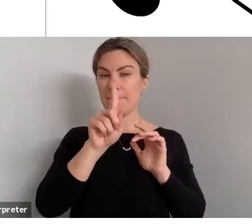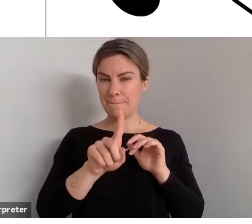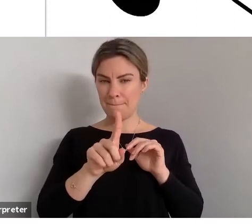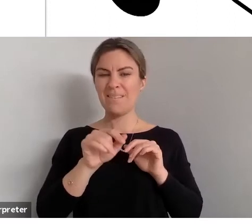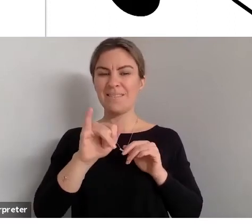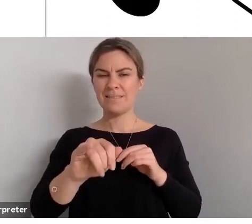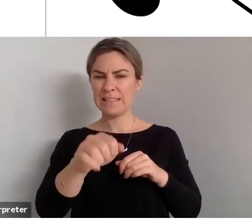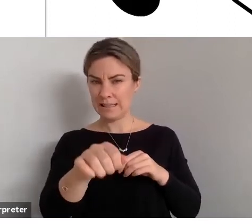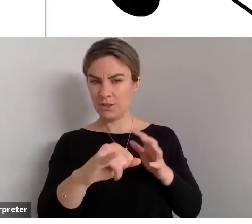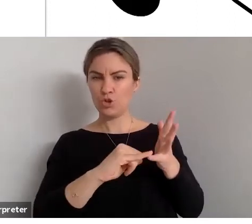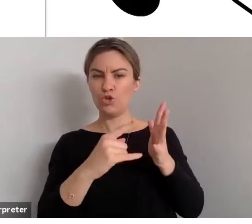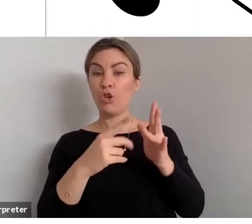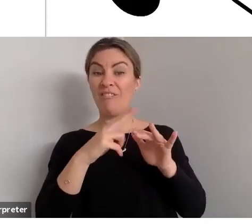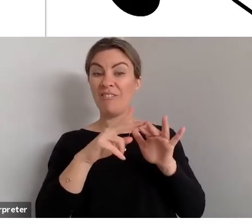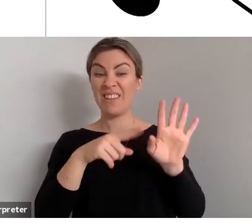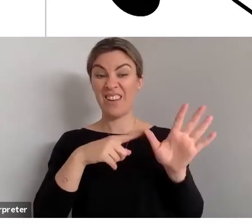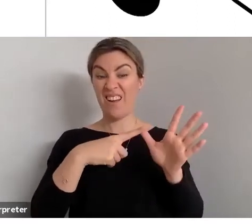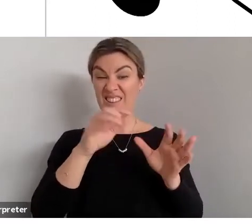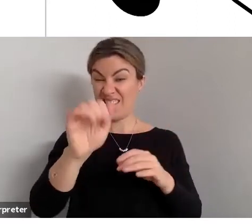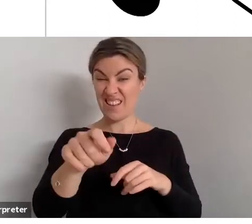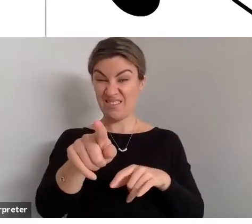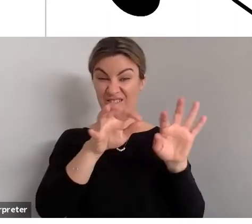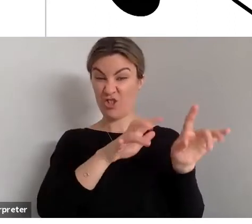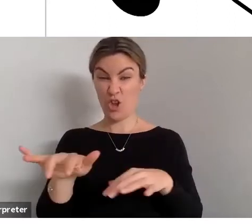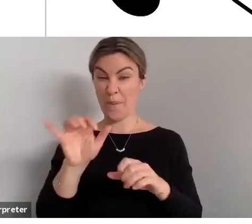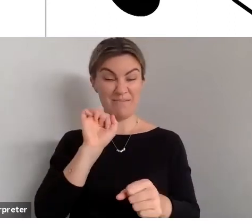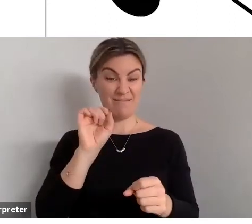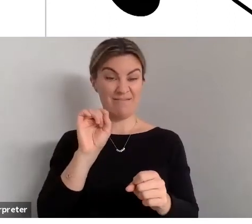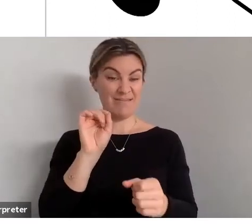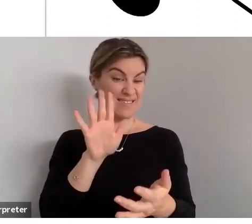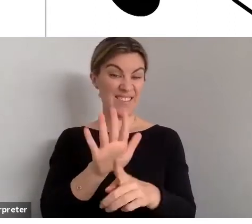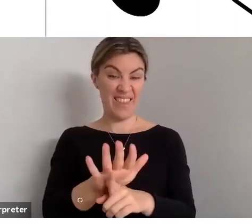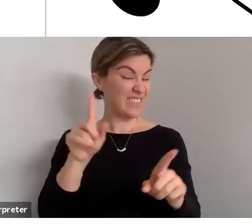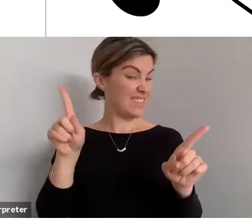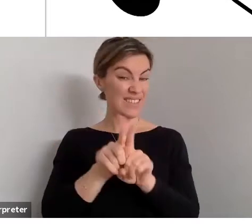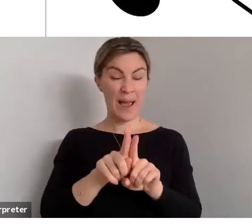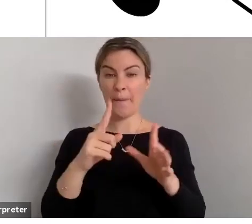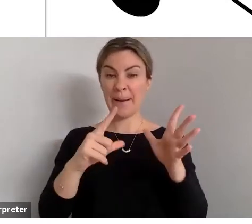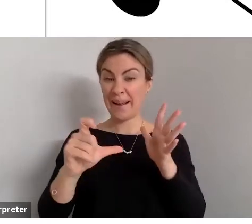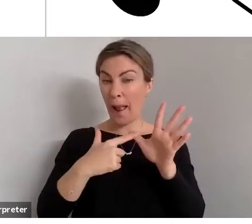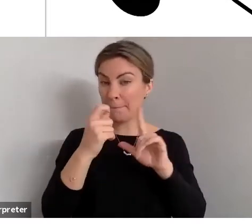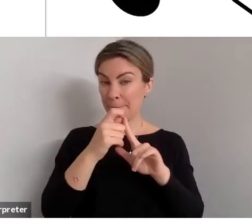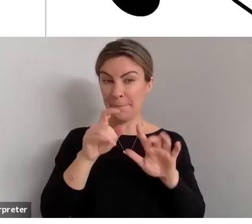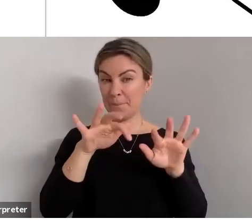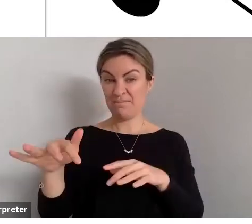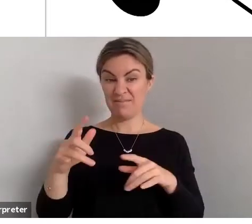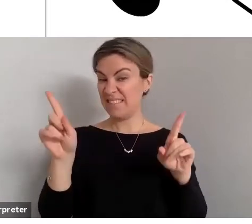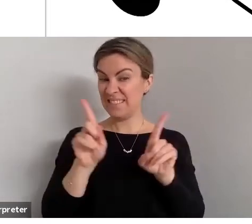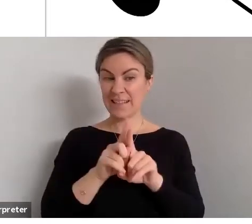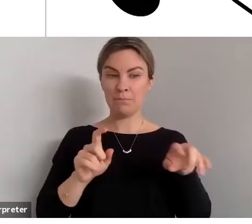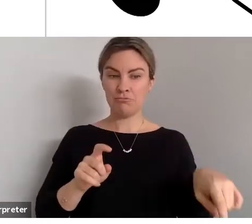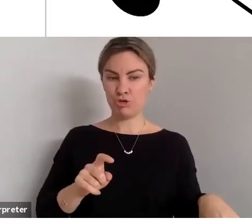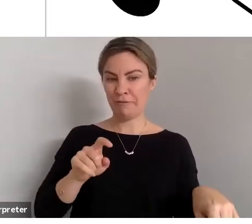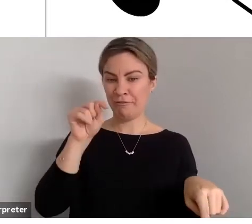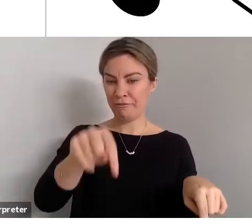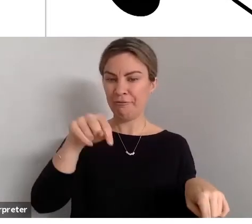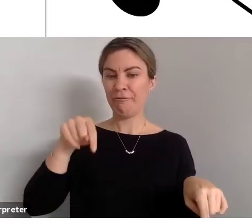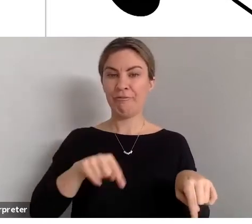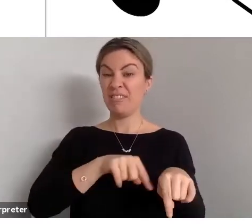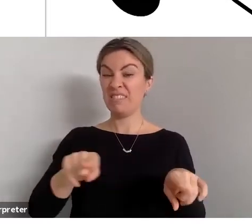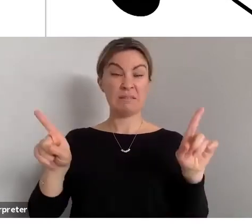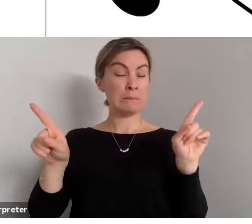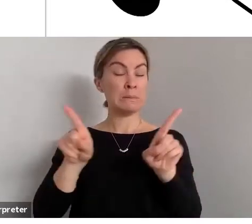yourself for hashtags.